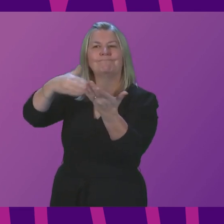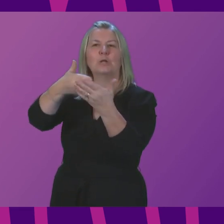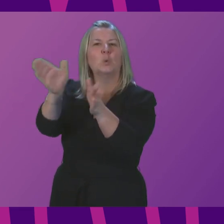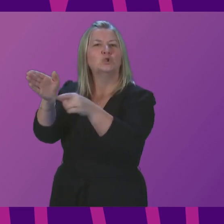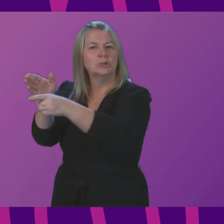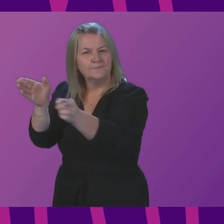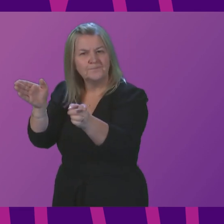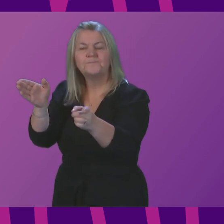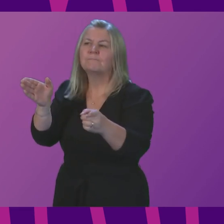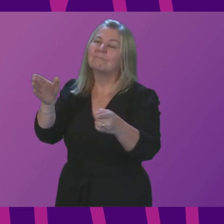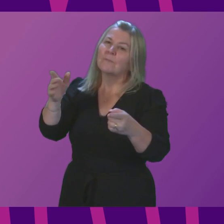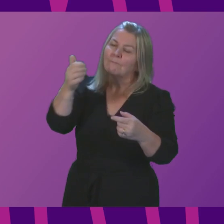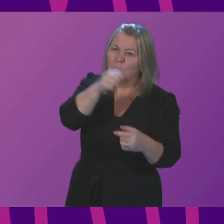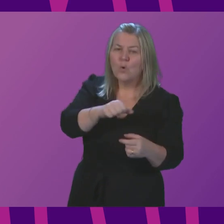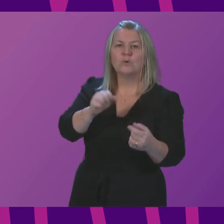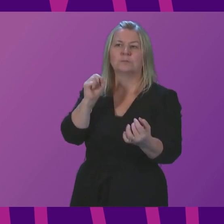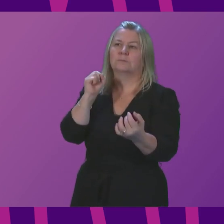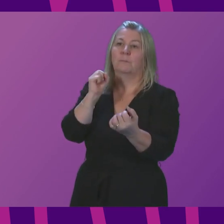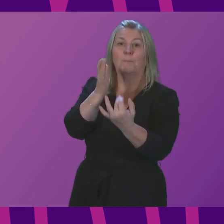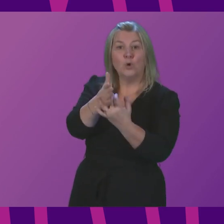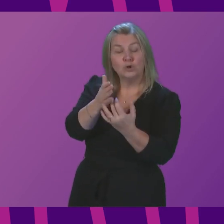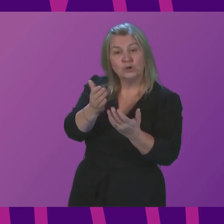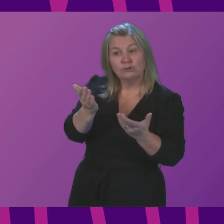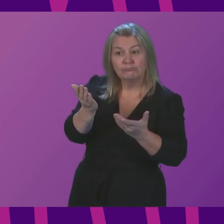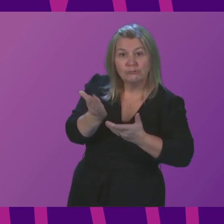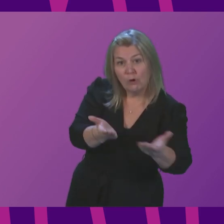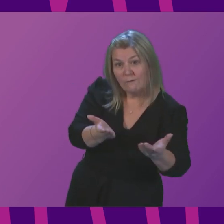The regulation of financial and postal services is reserved to the United Kingdom Government.